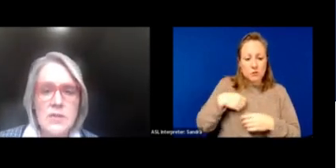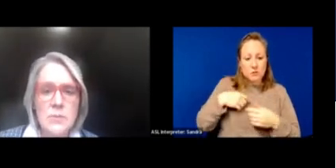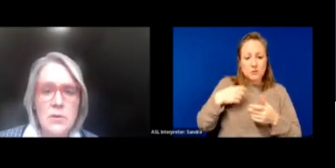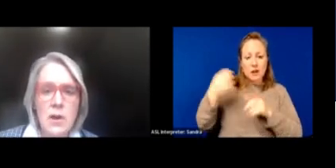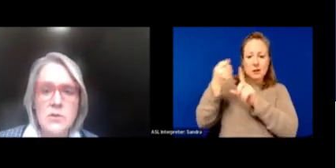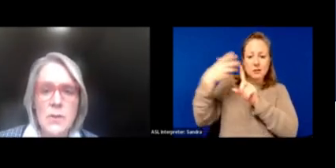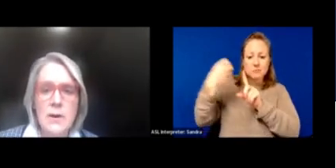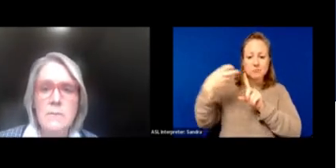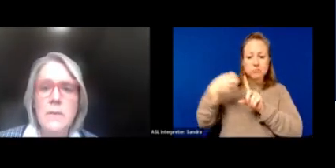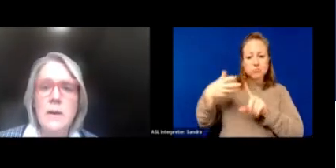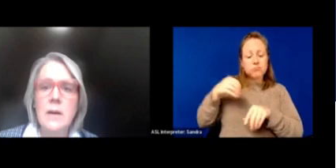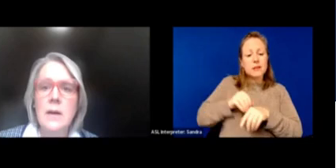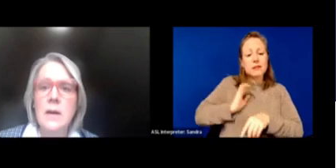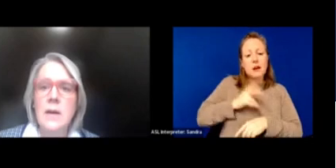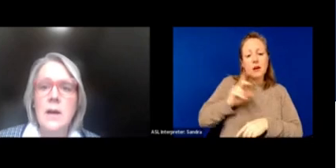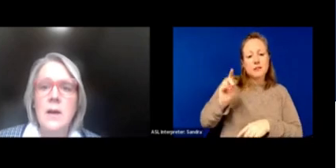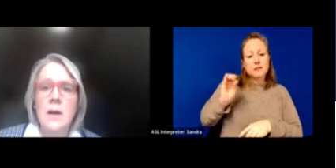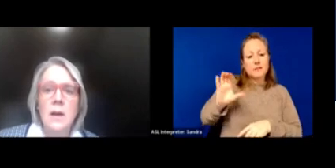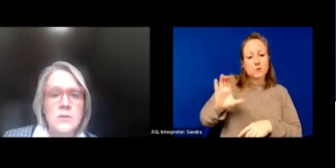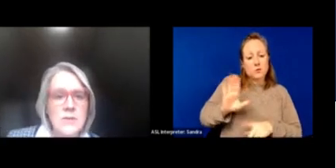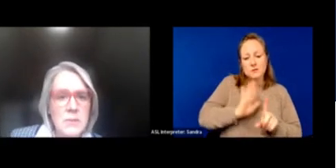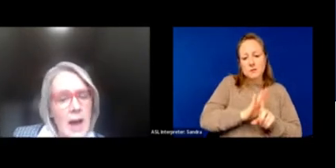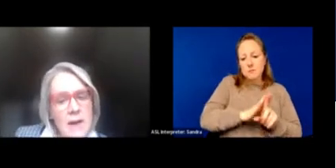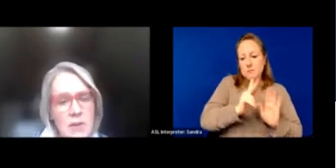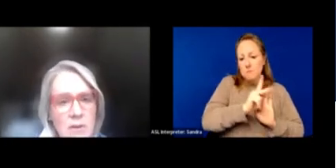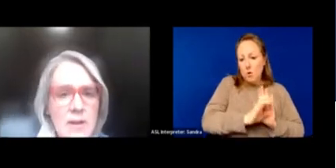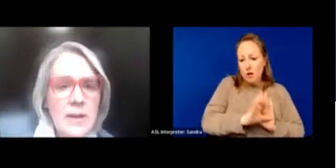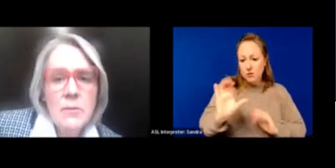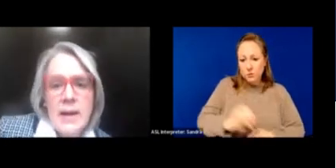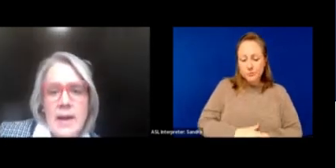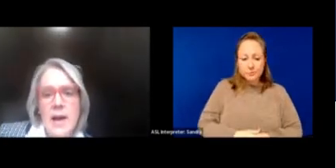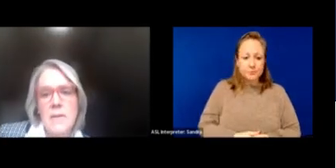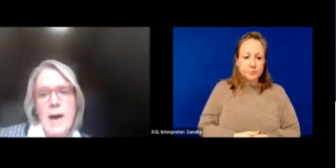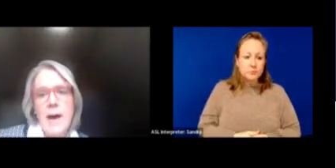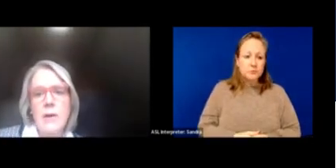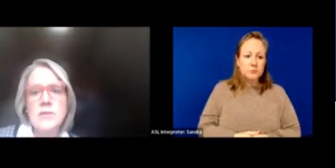choice protocol as well. So we have talked a little bit about